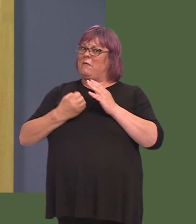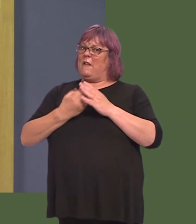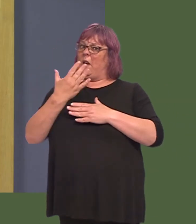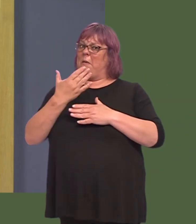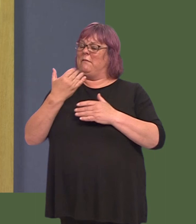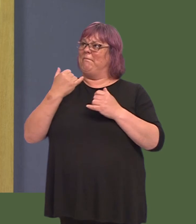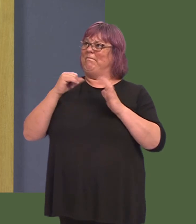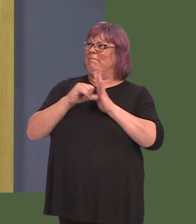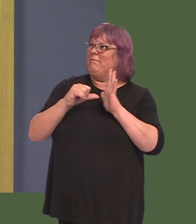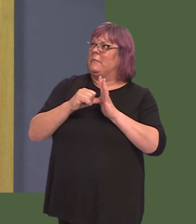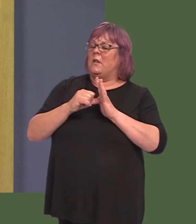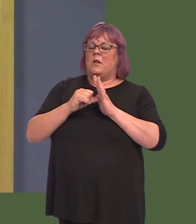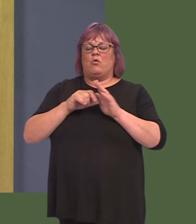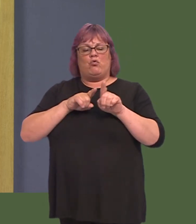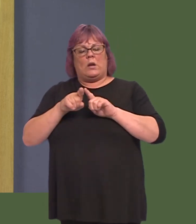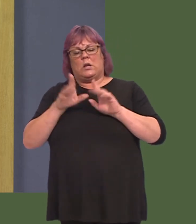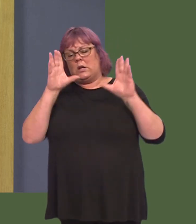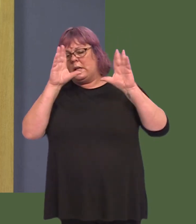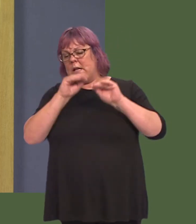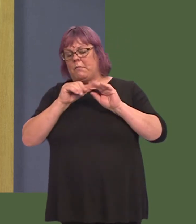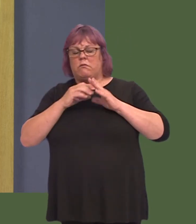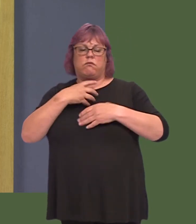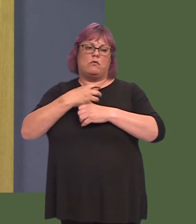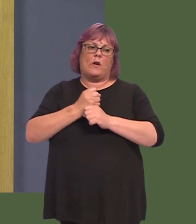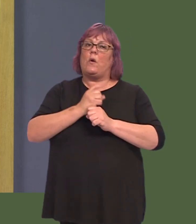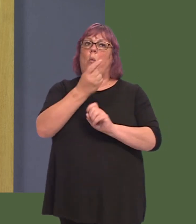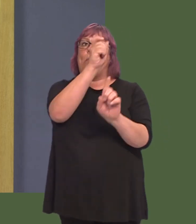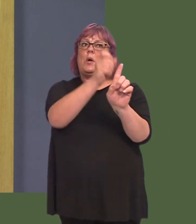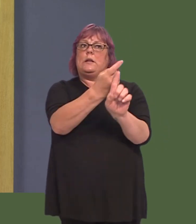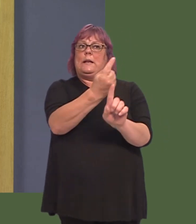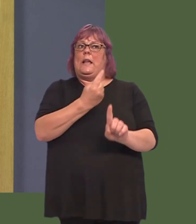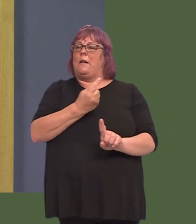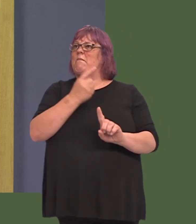to sleep is one of the most stressful and difficult times of the day. One constituent came to see me recently.